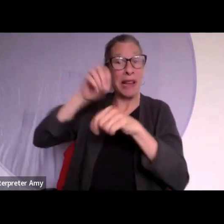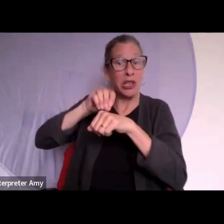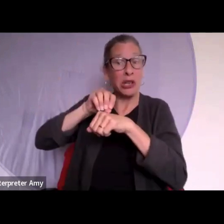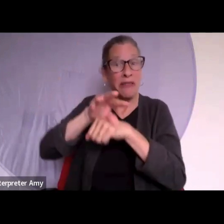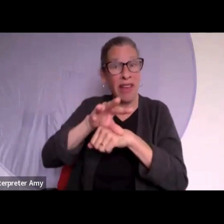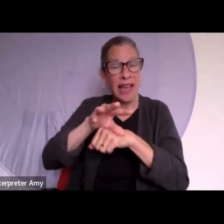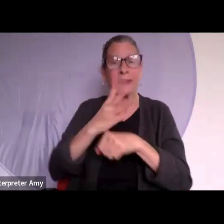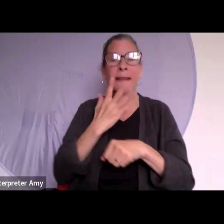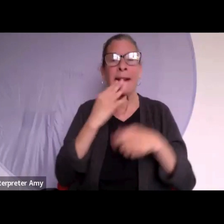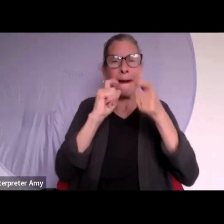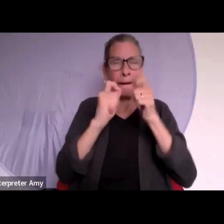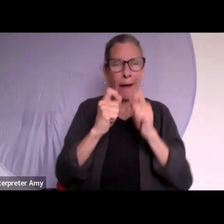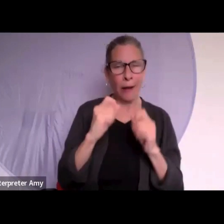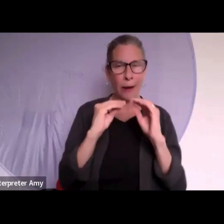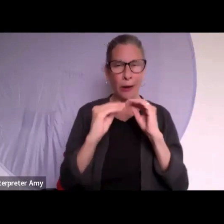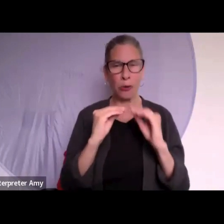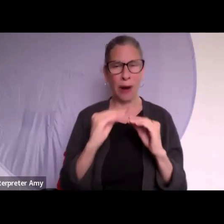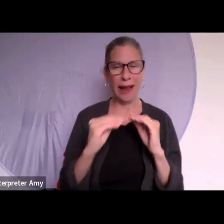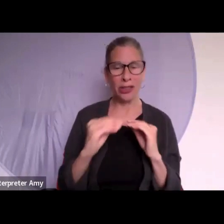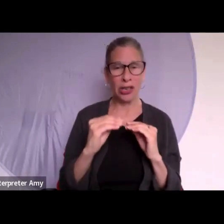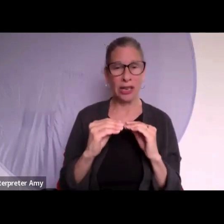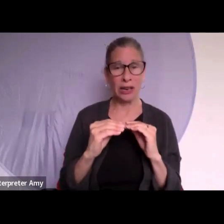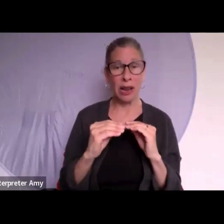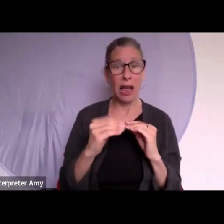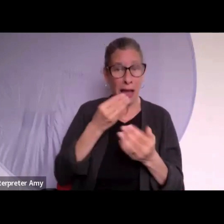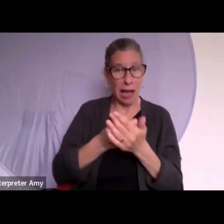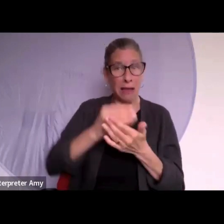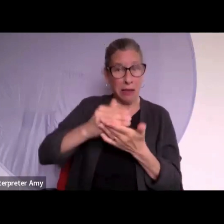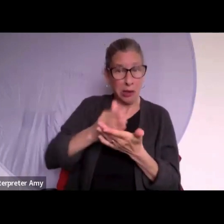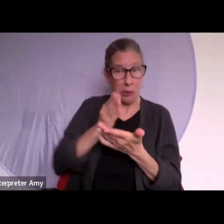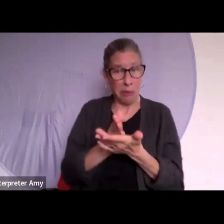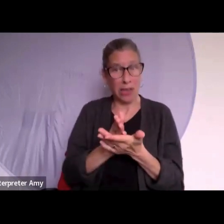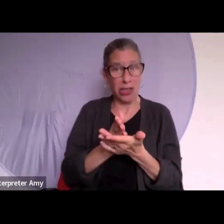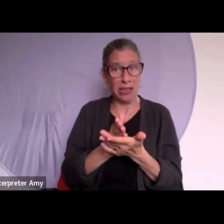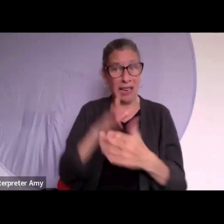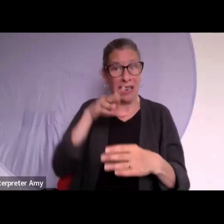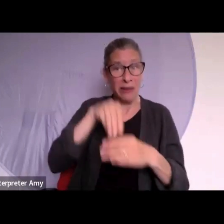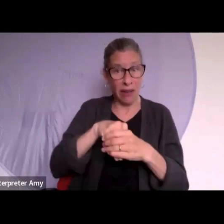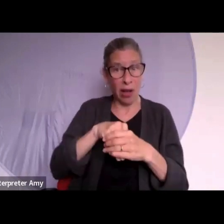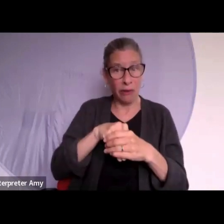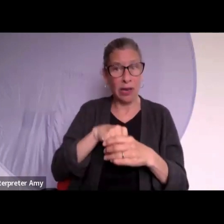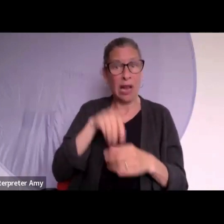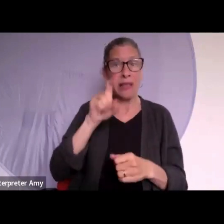to a film and there are budget lines for all this. There needs to be a moment where you're, where you talk about, okay, now